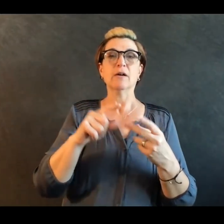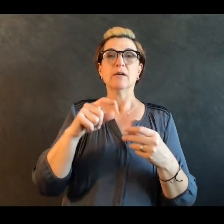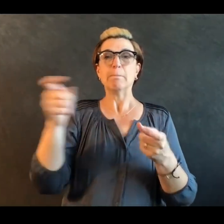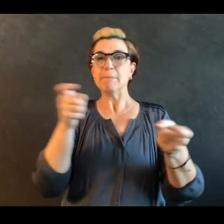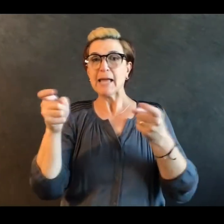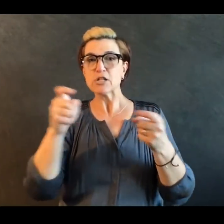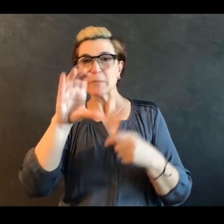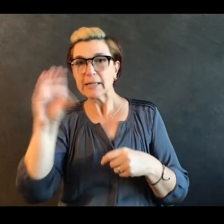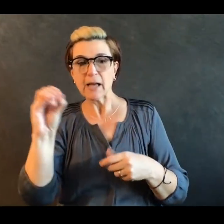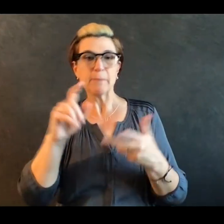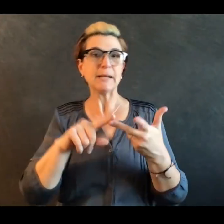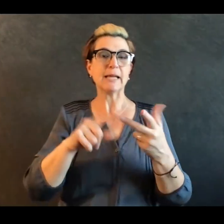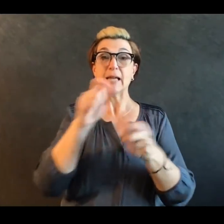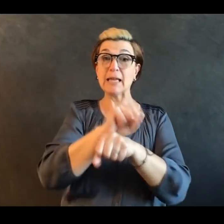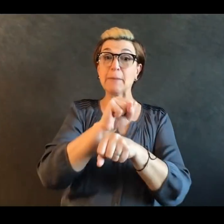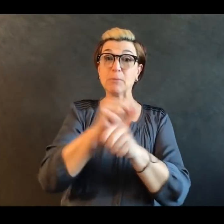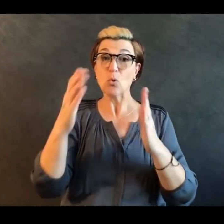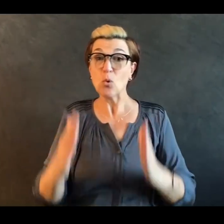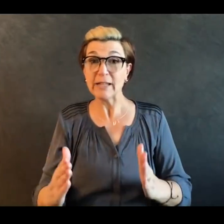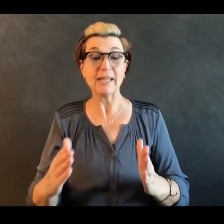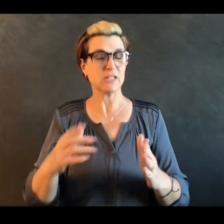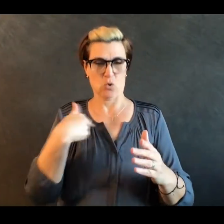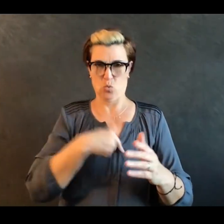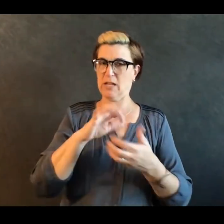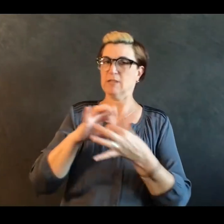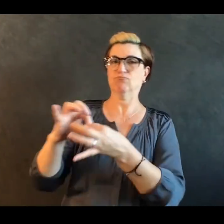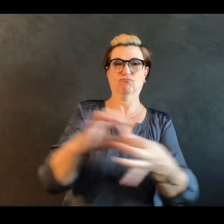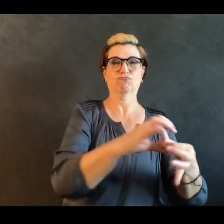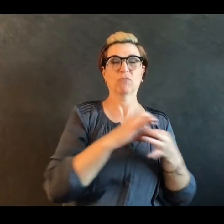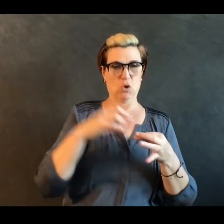will meet any challenges we face by working together thank you sir for the